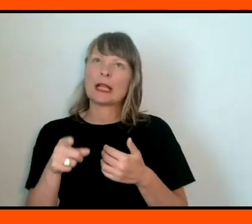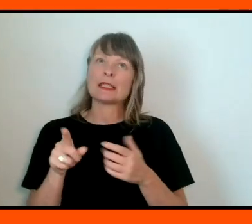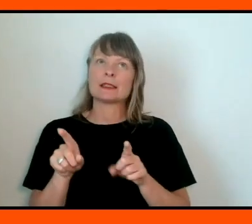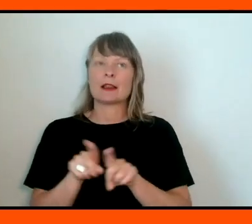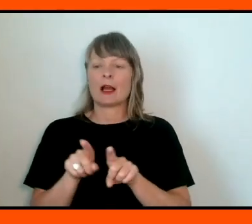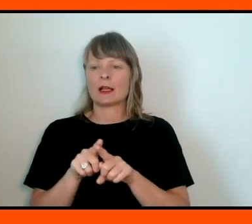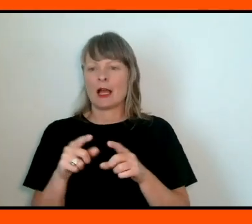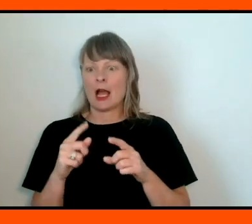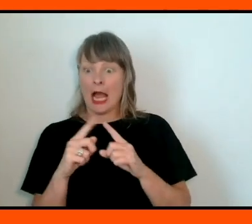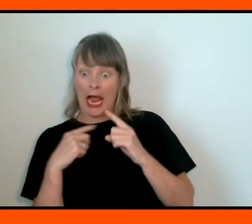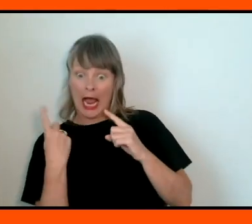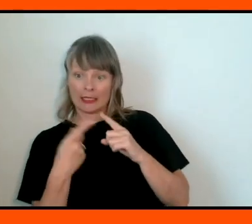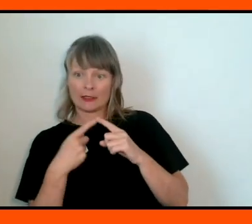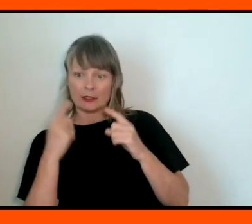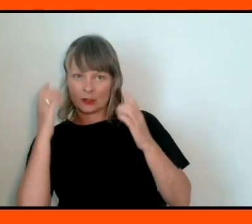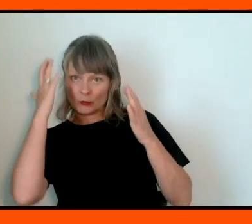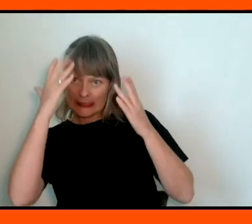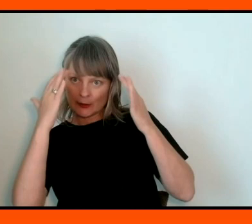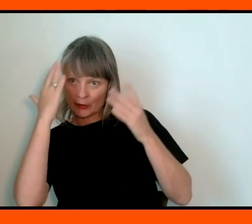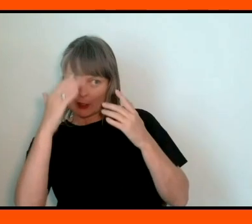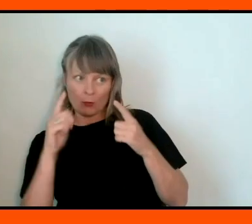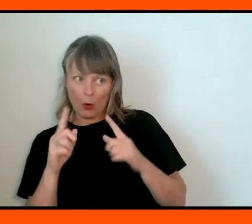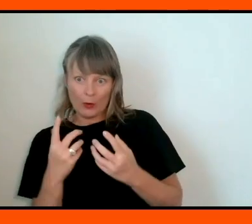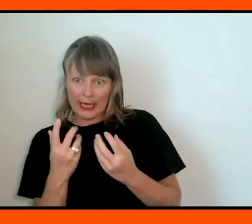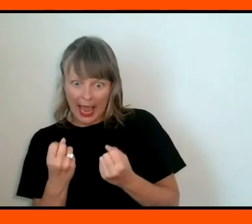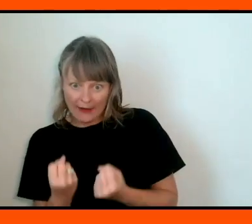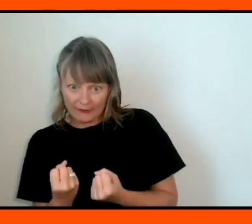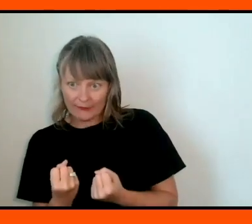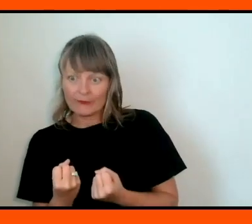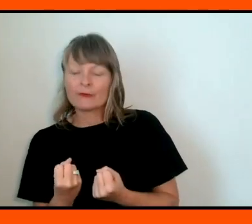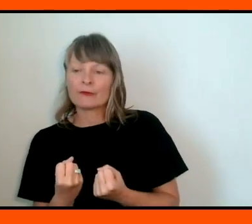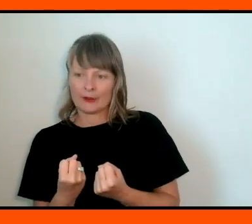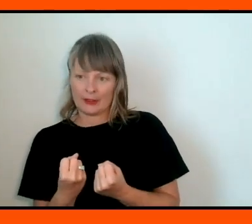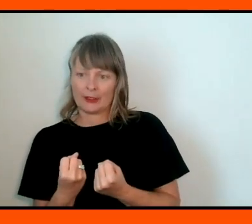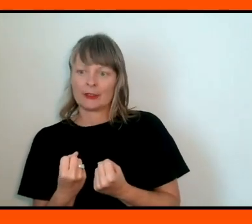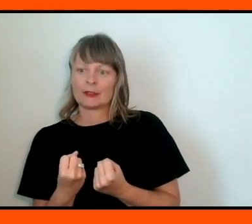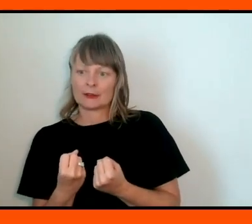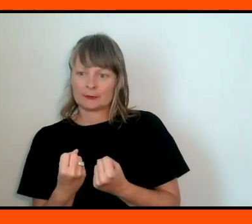considering what we’ve heard and then determining what we are considering